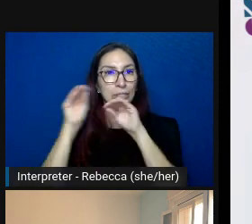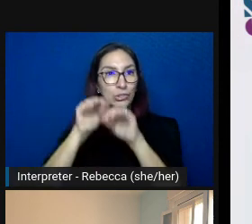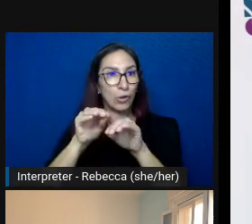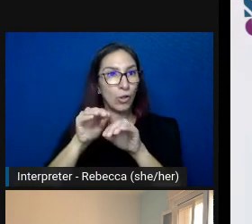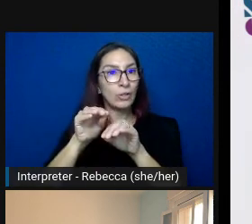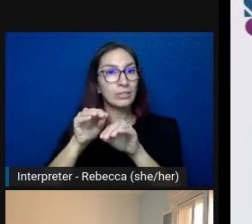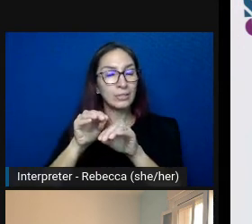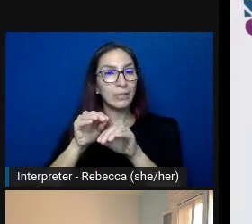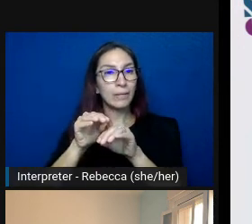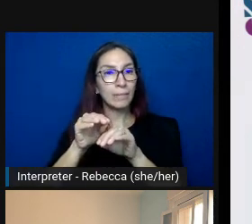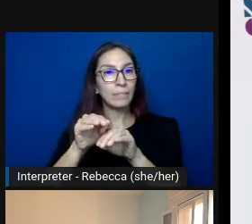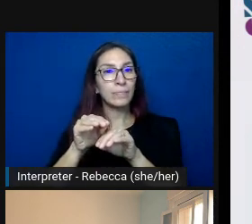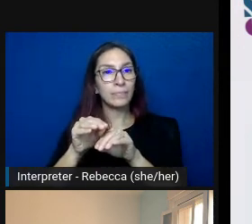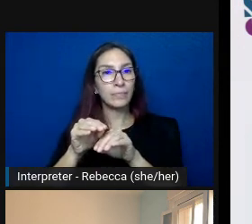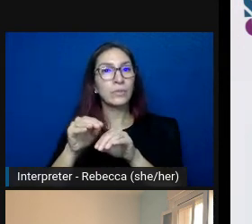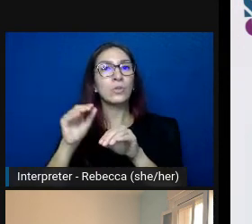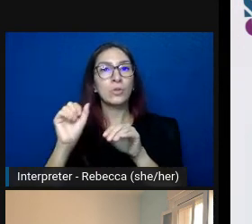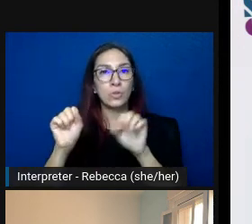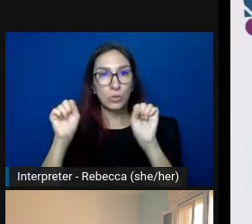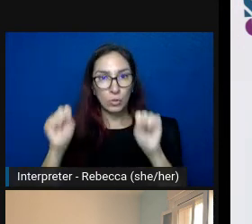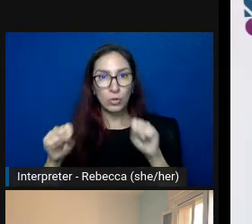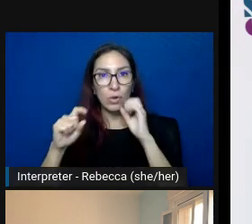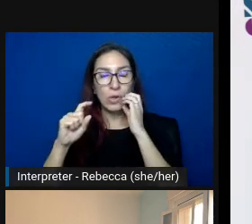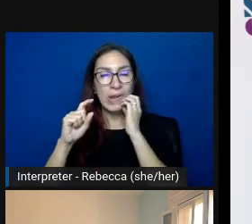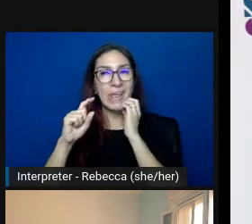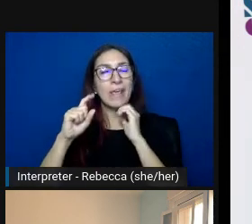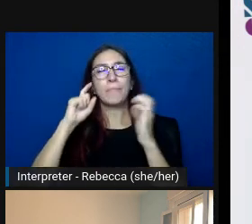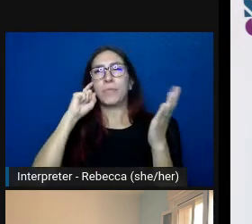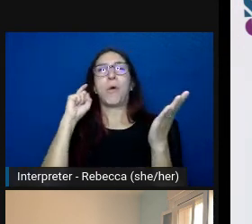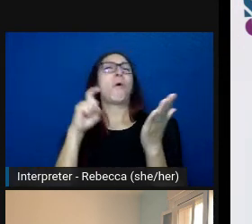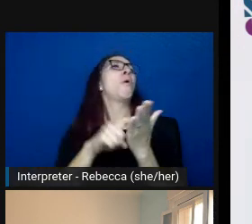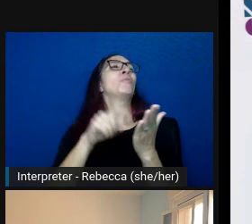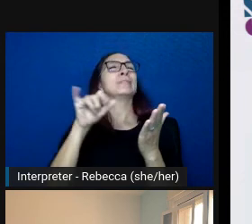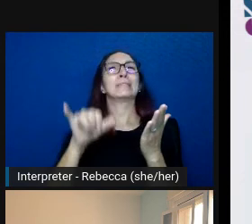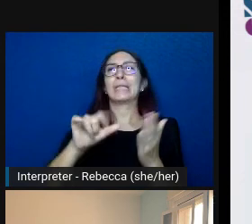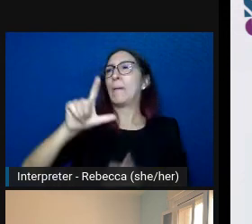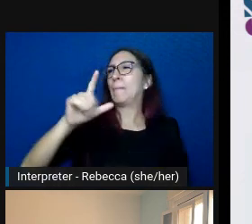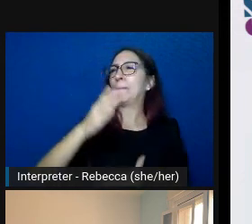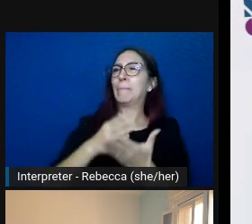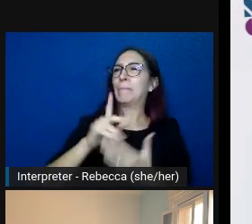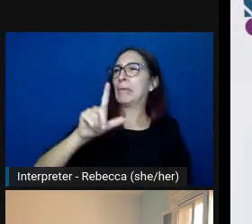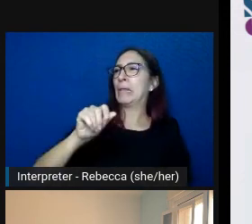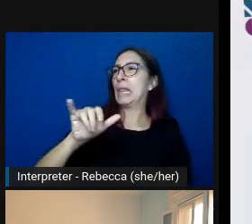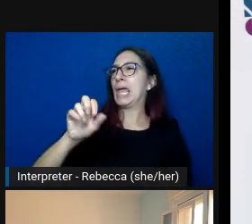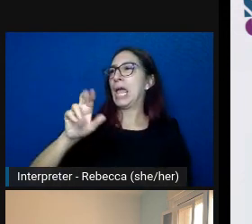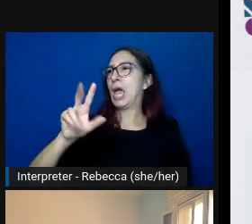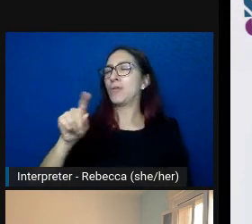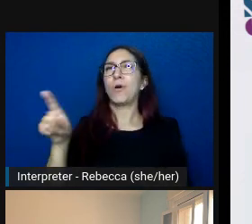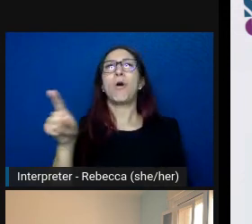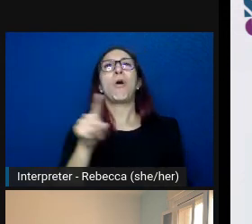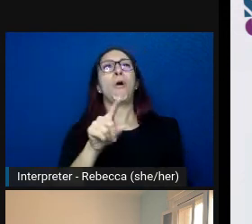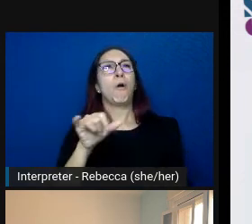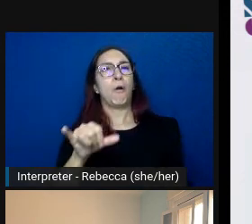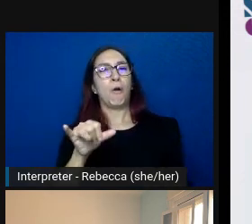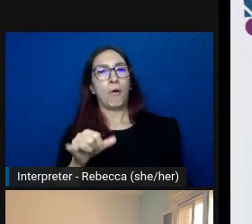You could recognize some of the layouts on the features, but obviously, it has a more server option for columns,